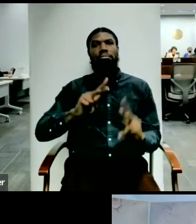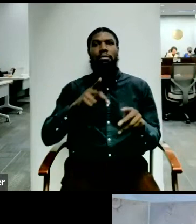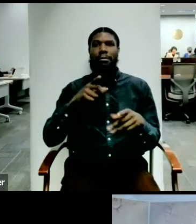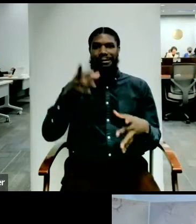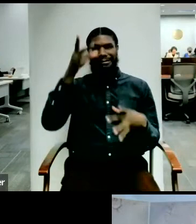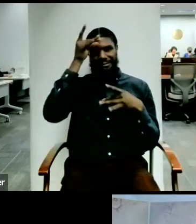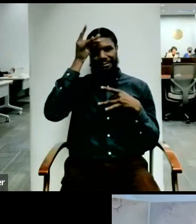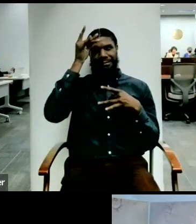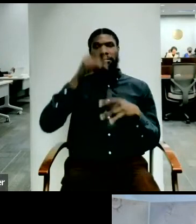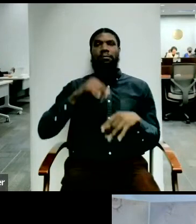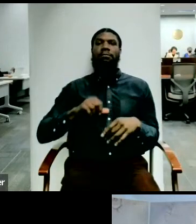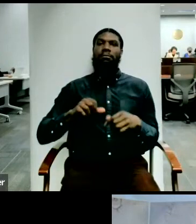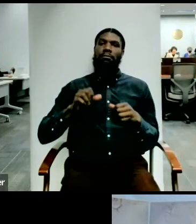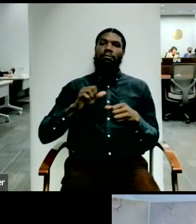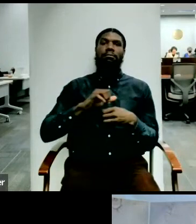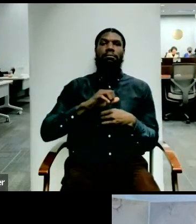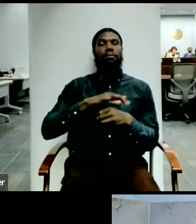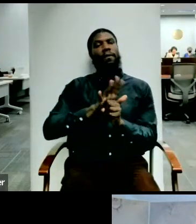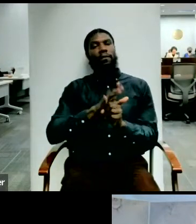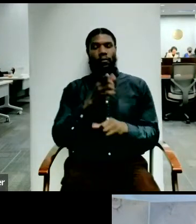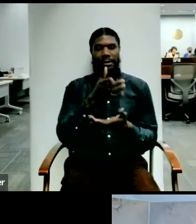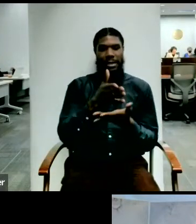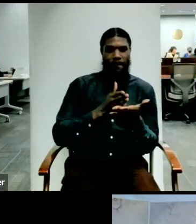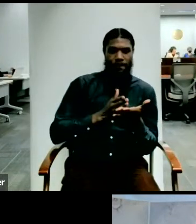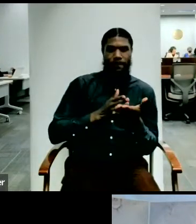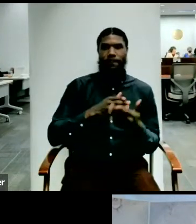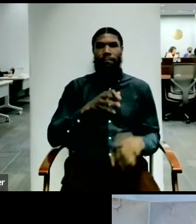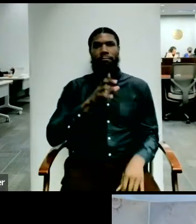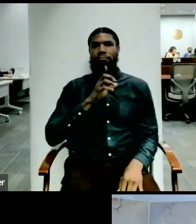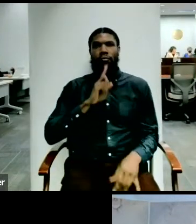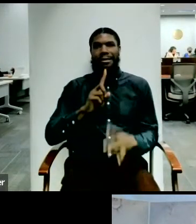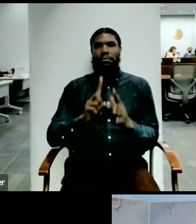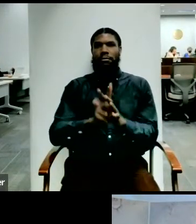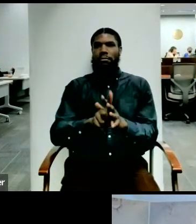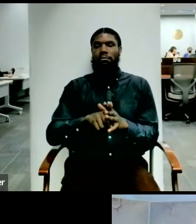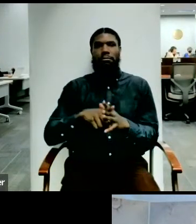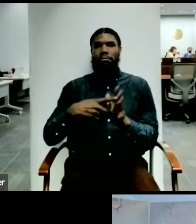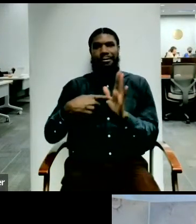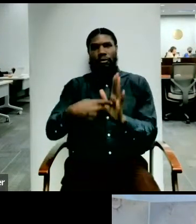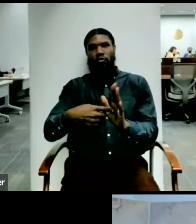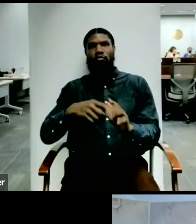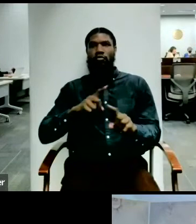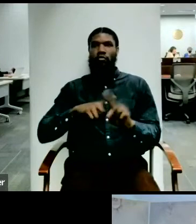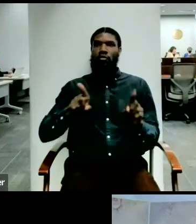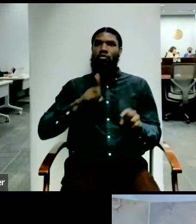at least for some of them, it manifests in ways that really do constitute a disability.